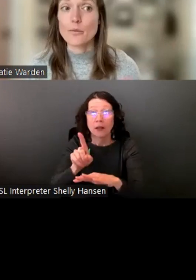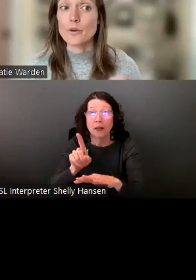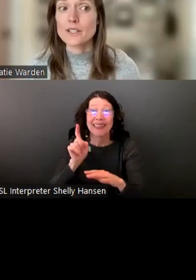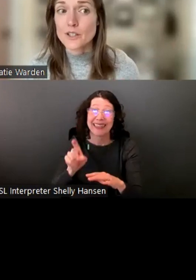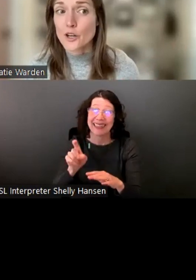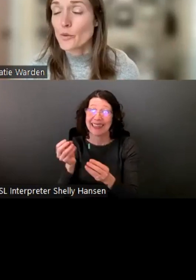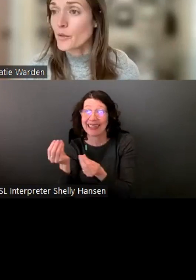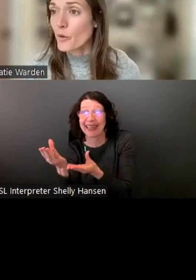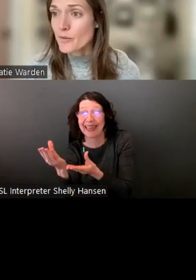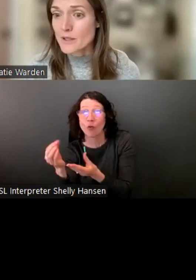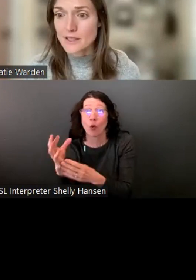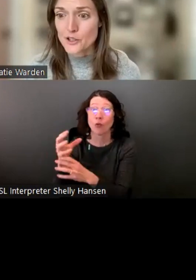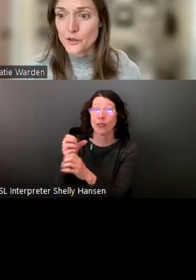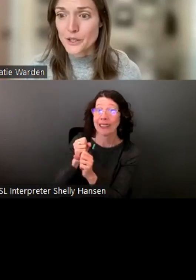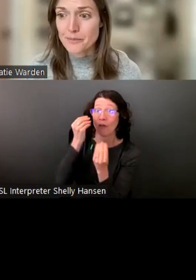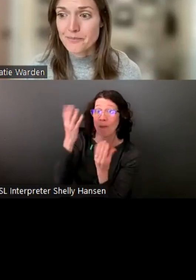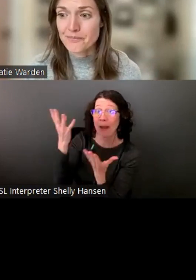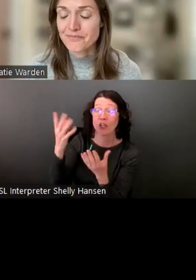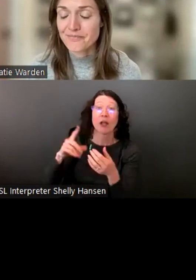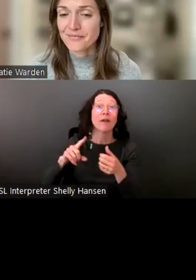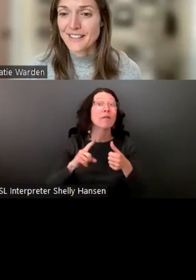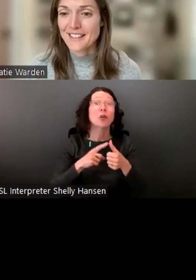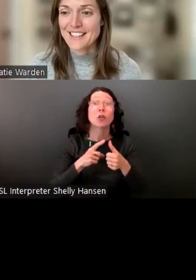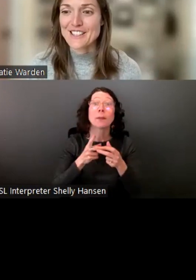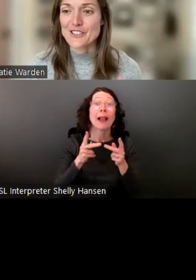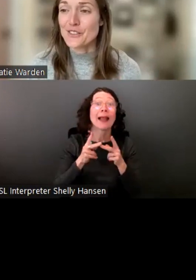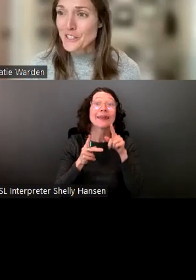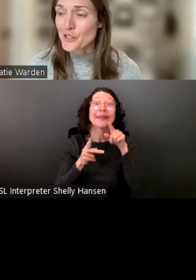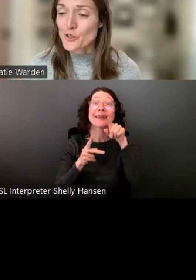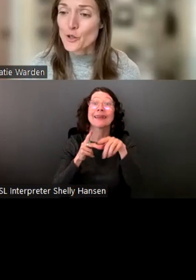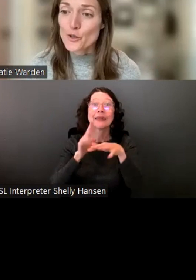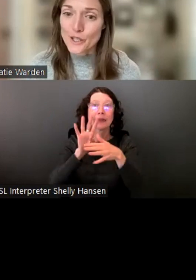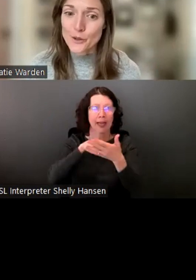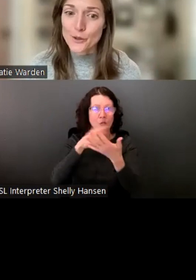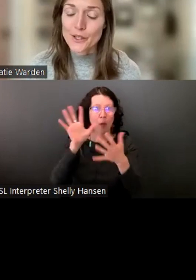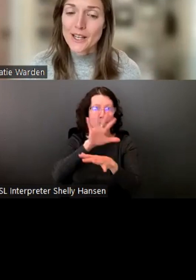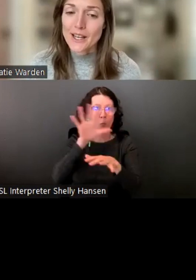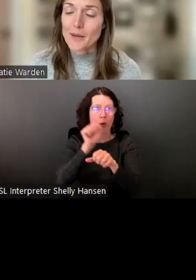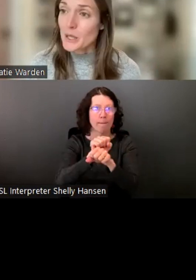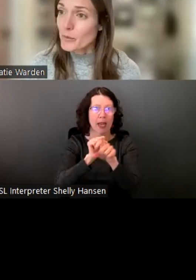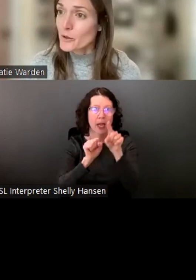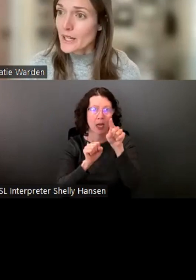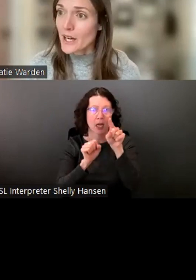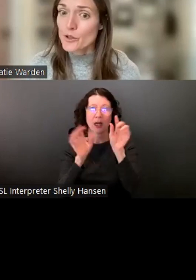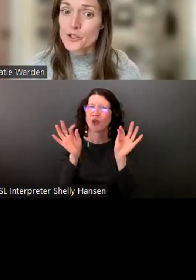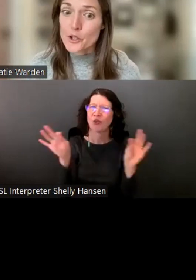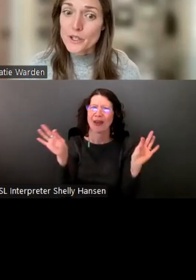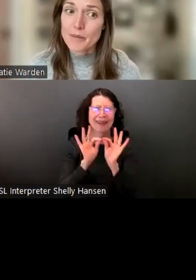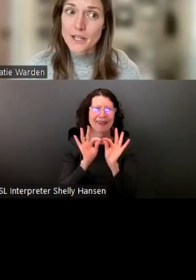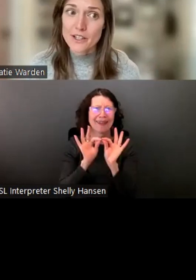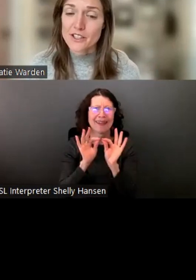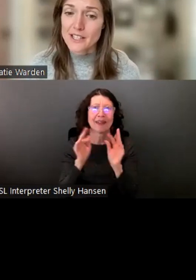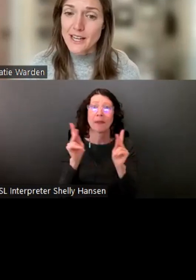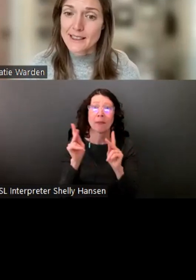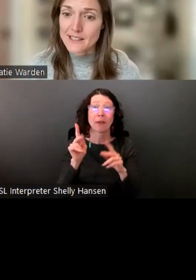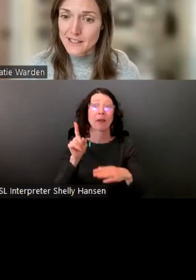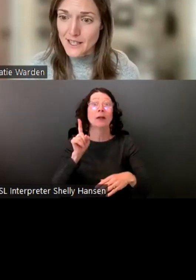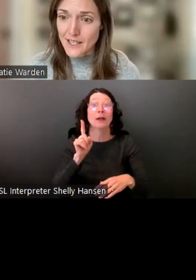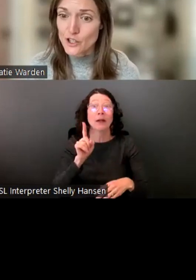And we're gonna start with appointment scheduling. So this is so critical. People encounter so many barriers at this stage,